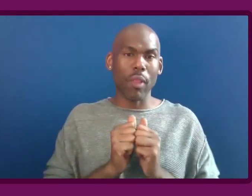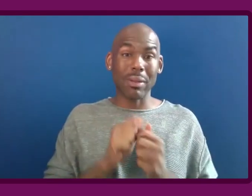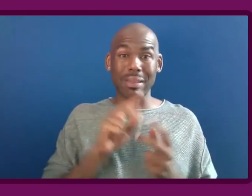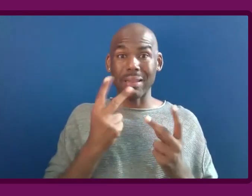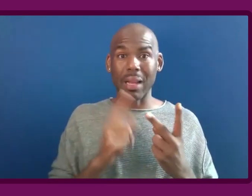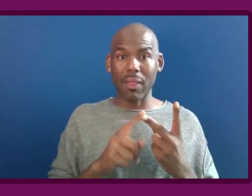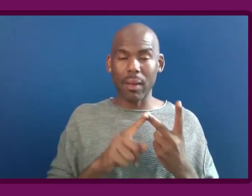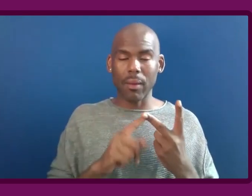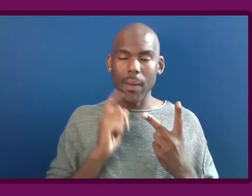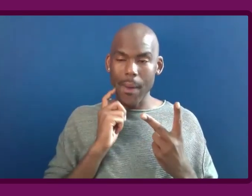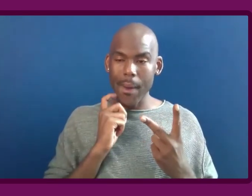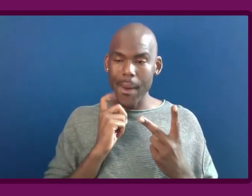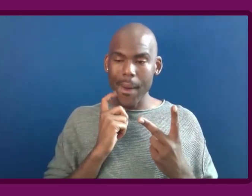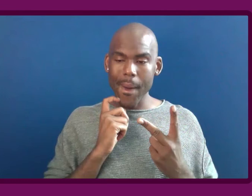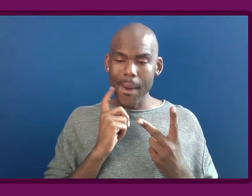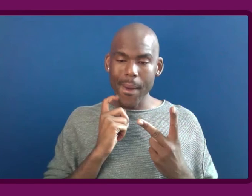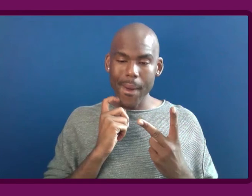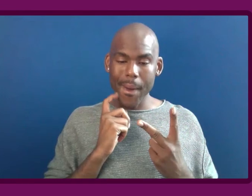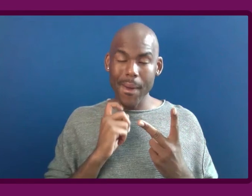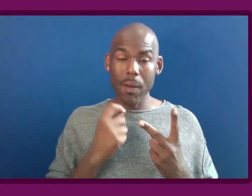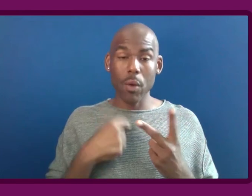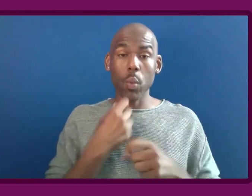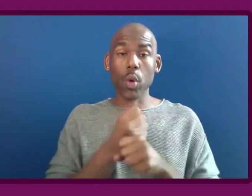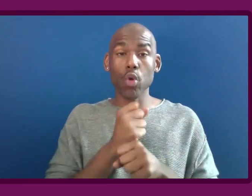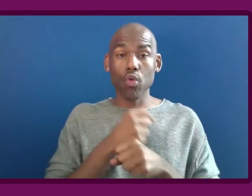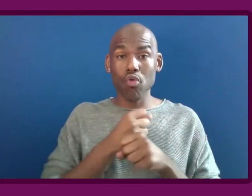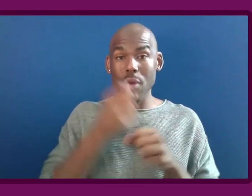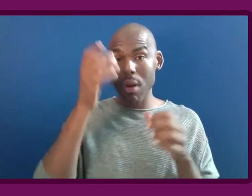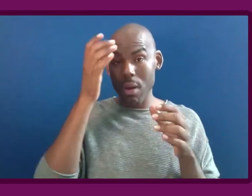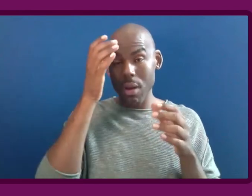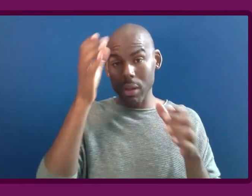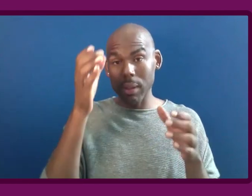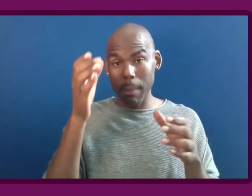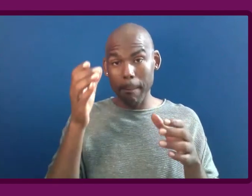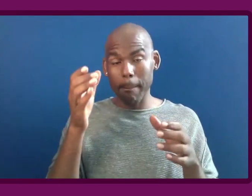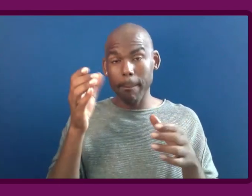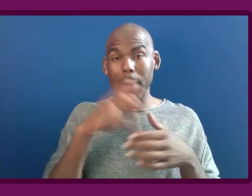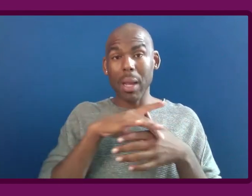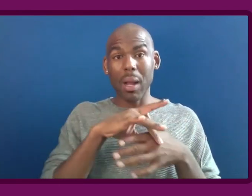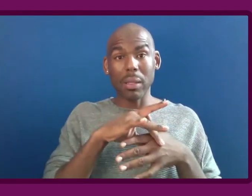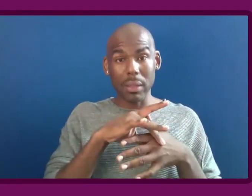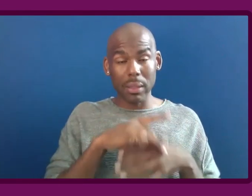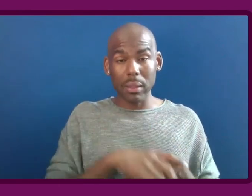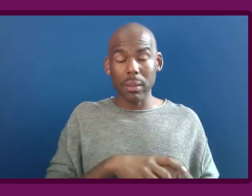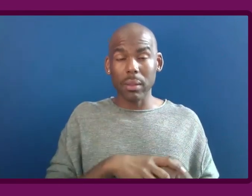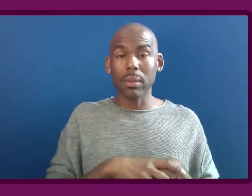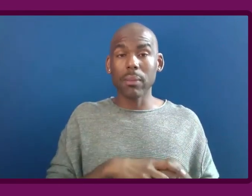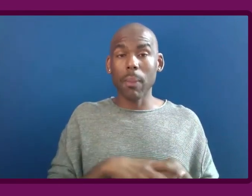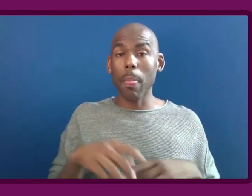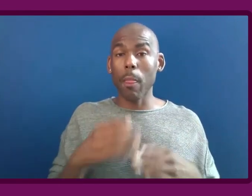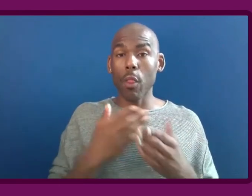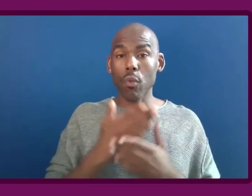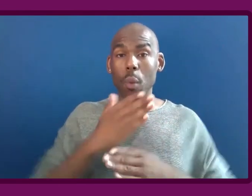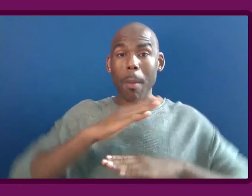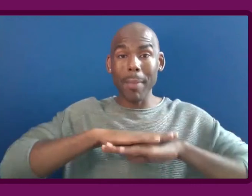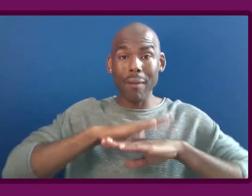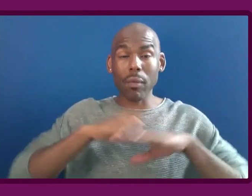about things that they weren't talked about before, kind of content. It has been great.